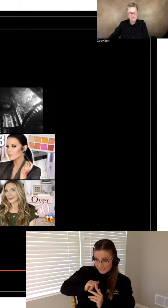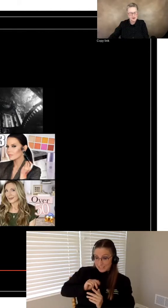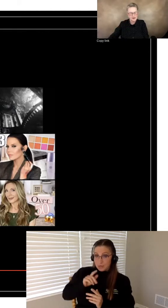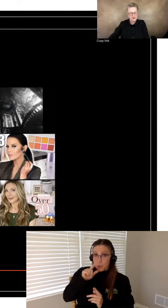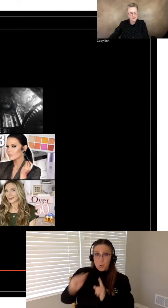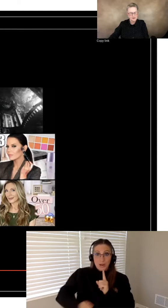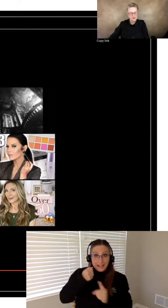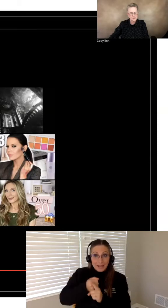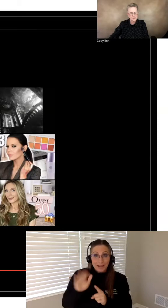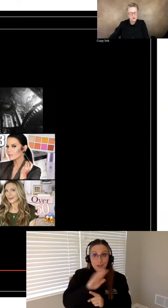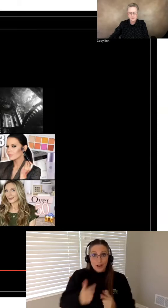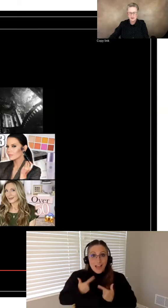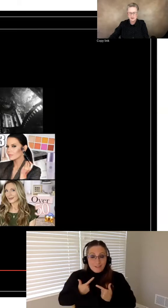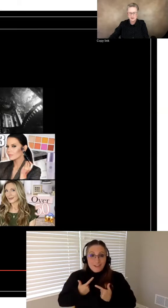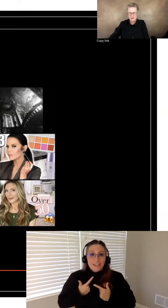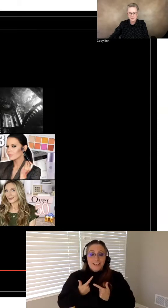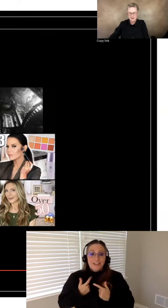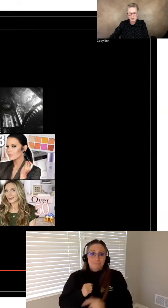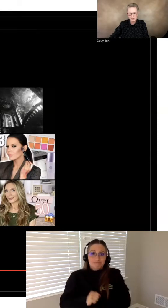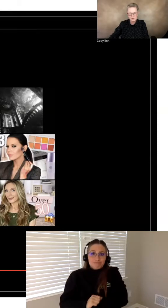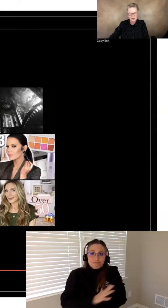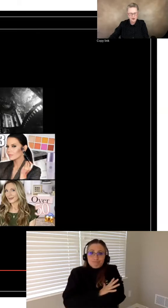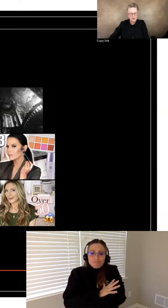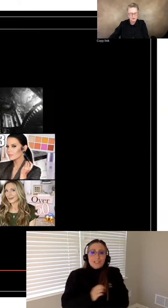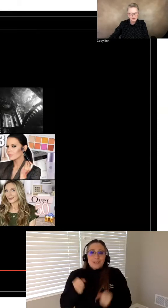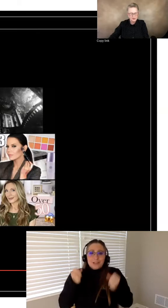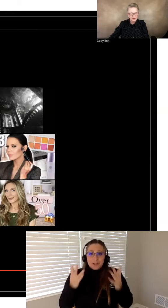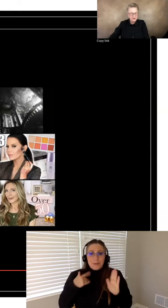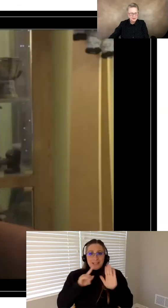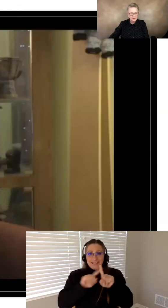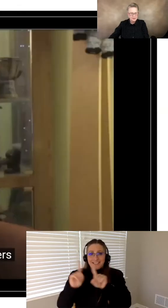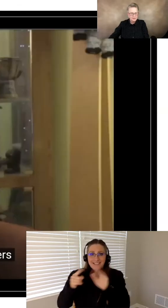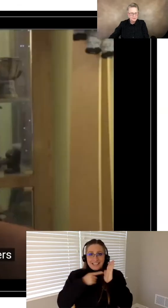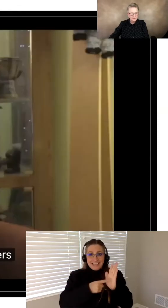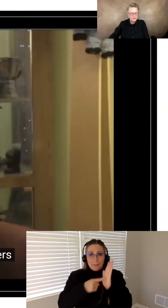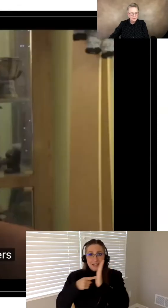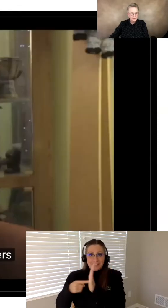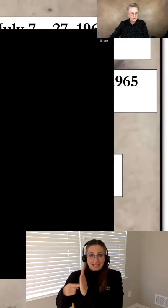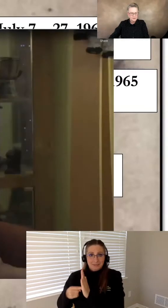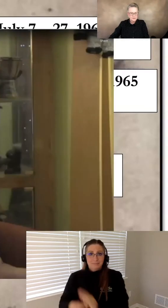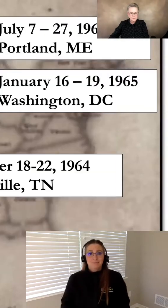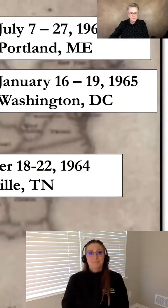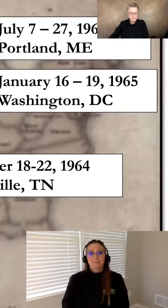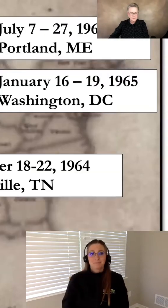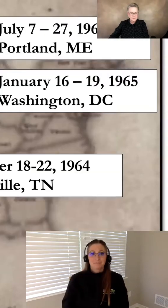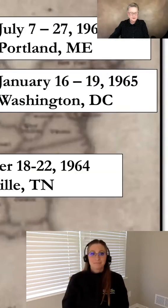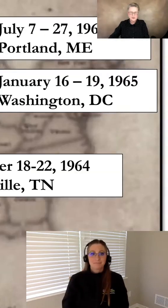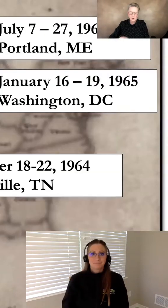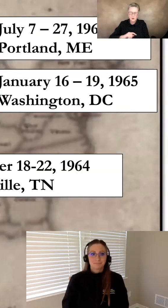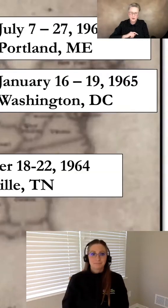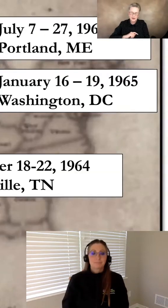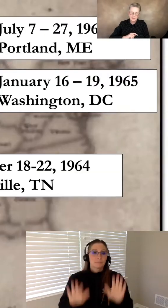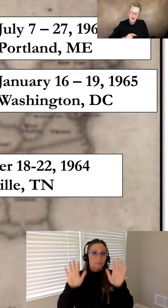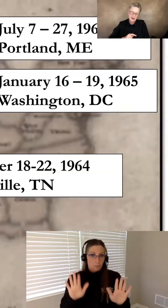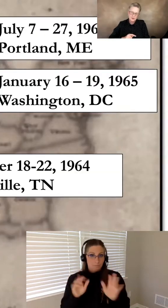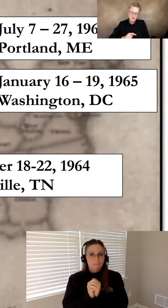and there's just so many different examples of that . . . so back to the